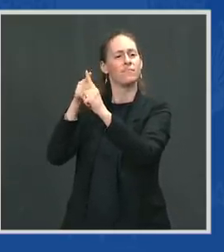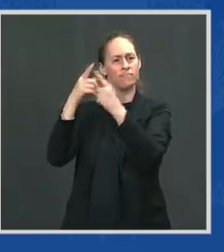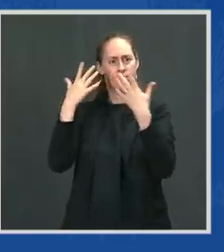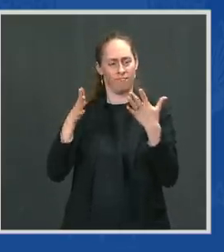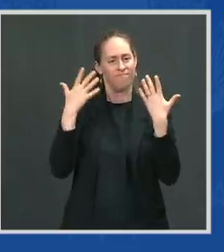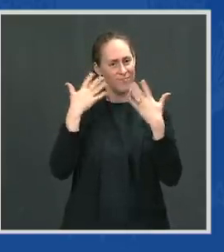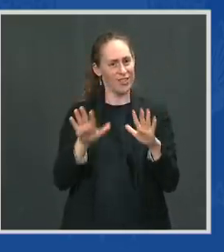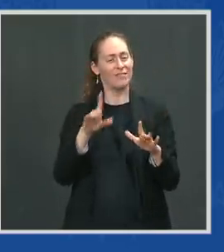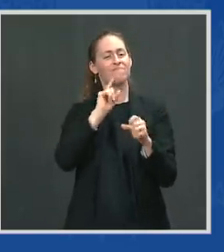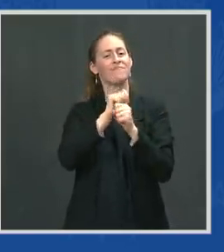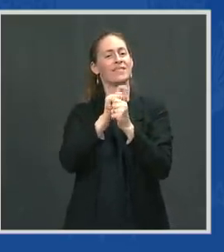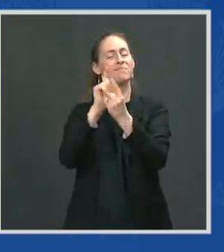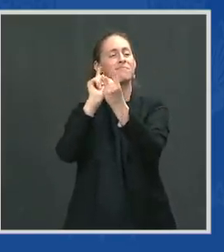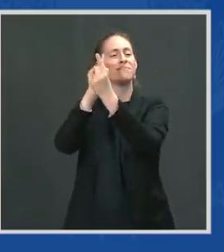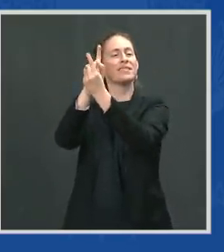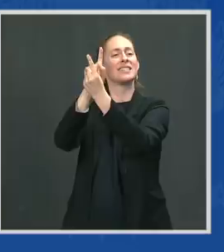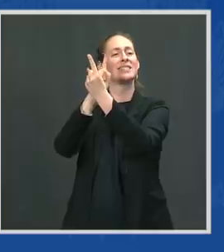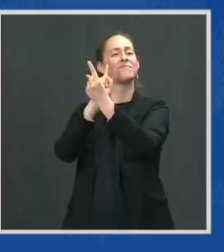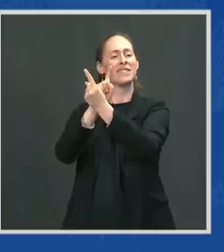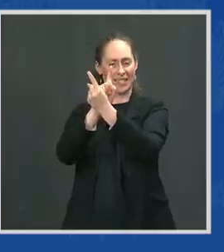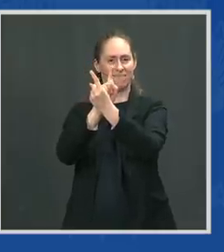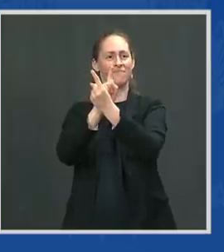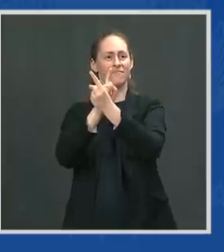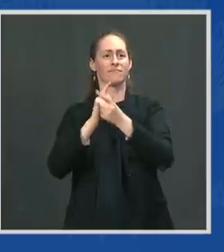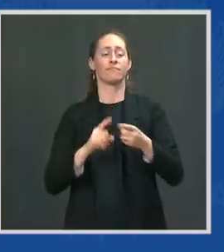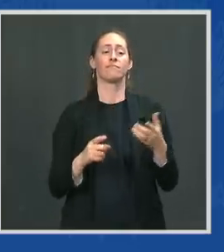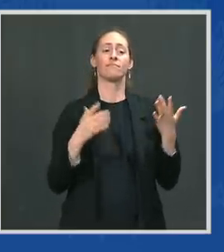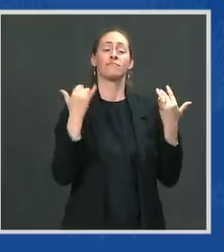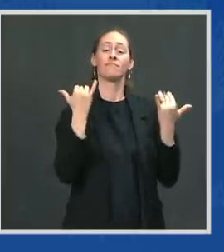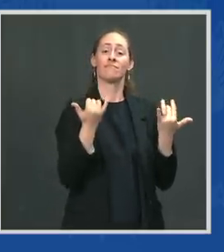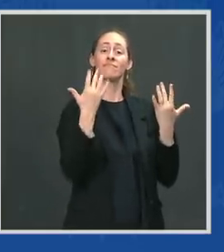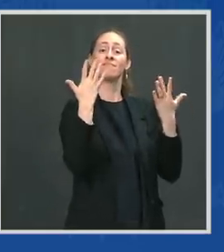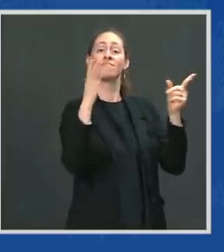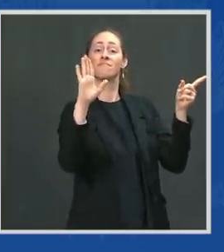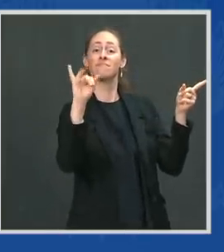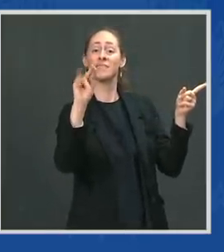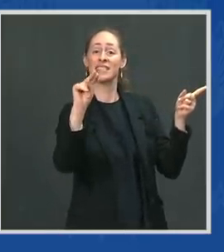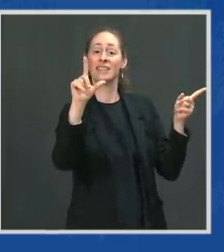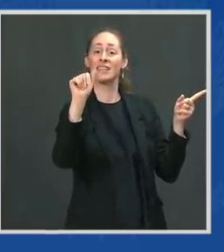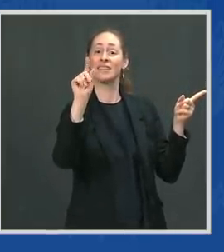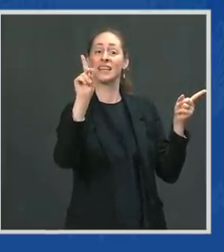Osama bin Laden was gone. That was 10 years ago. Think about that.